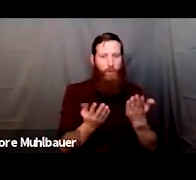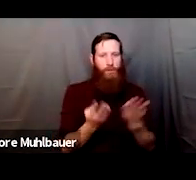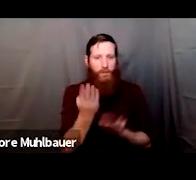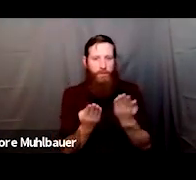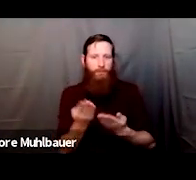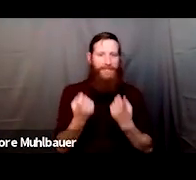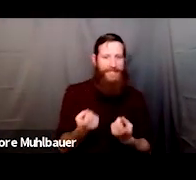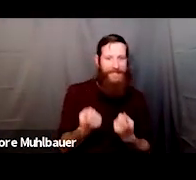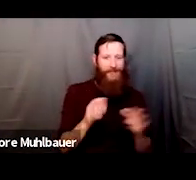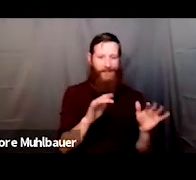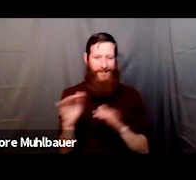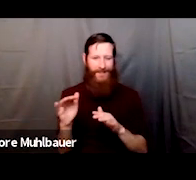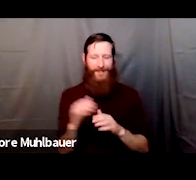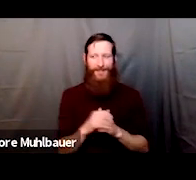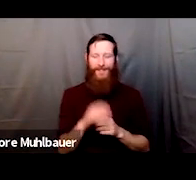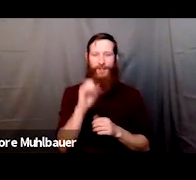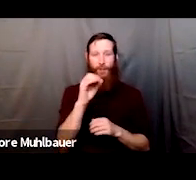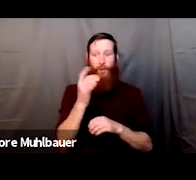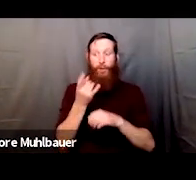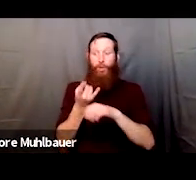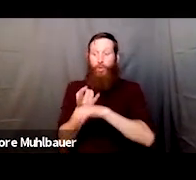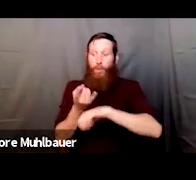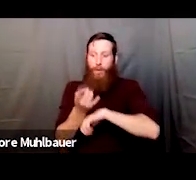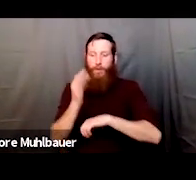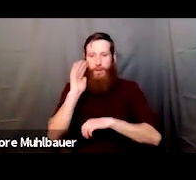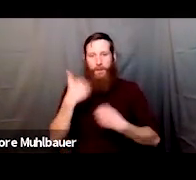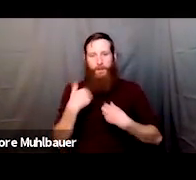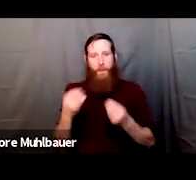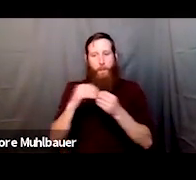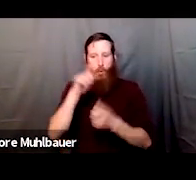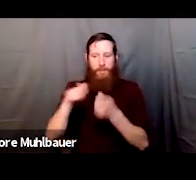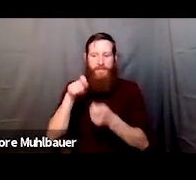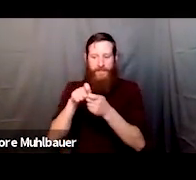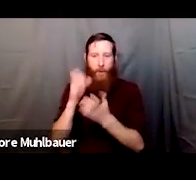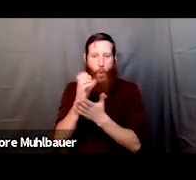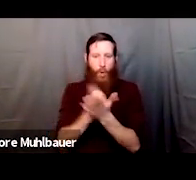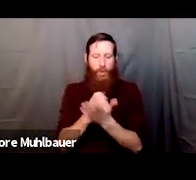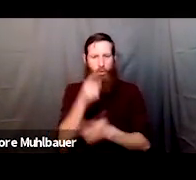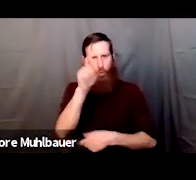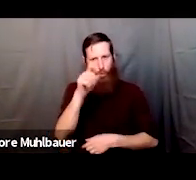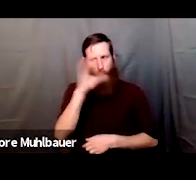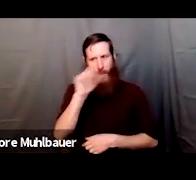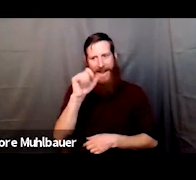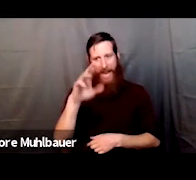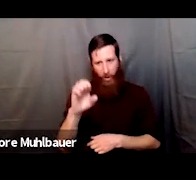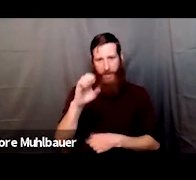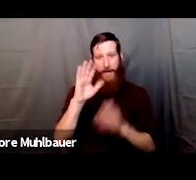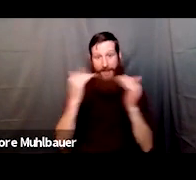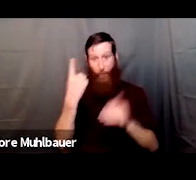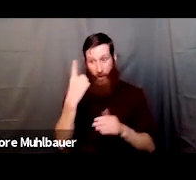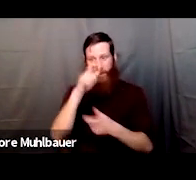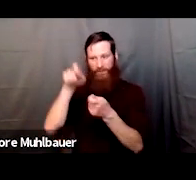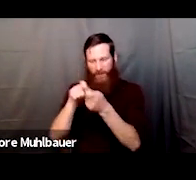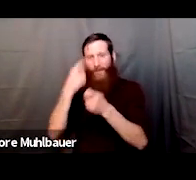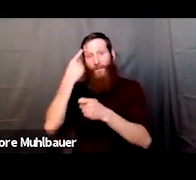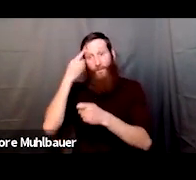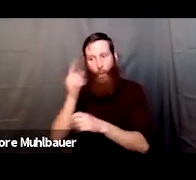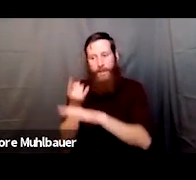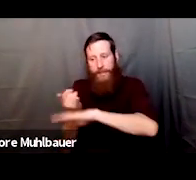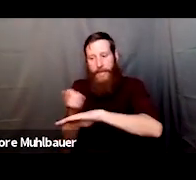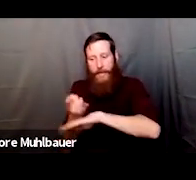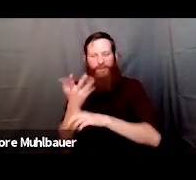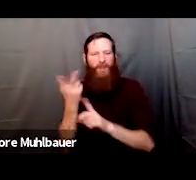So keep that in mind as a resource, if you enjoy sledding, you should look for an AIARE Level 1 for sledders so that way it actually applies to how you travel.